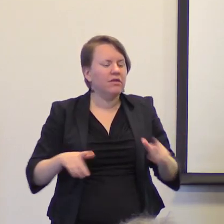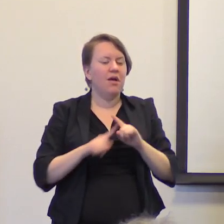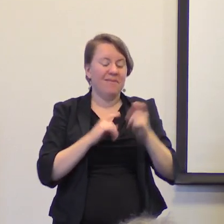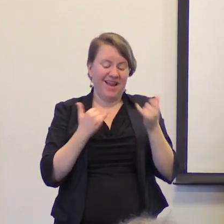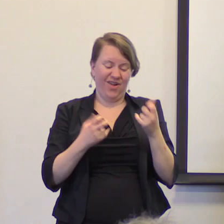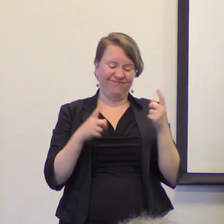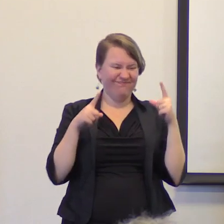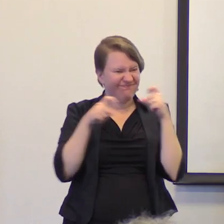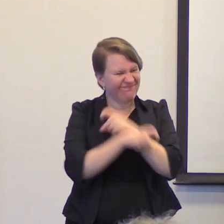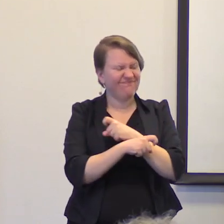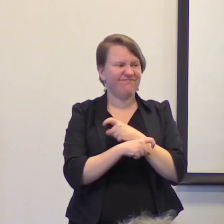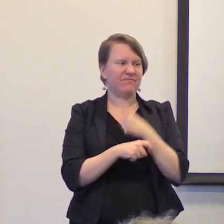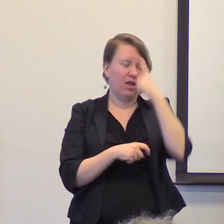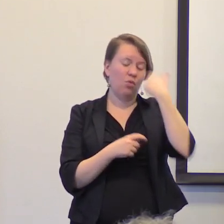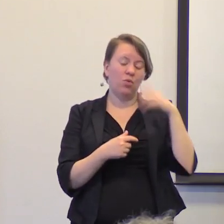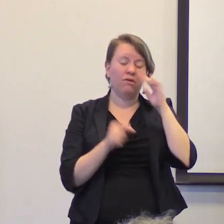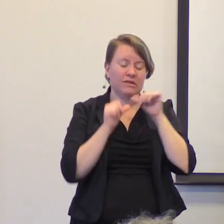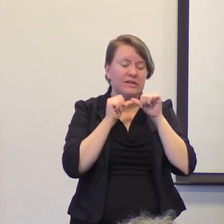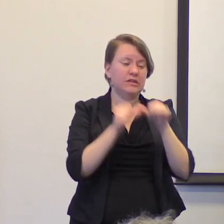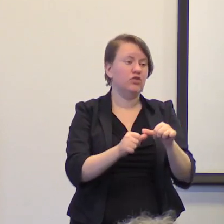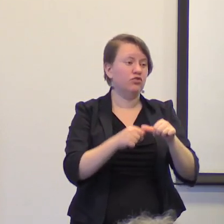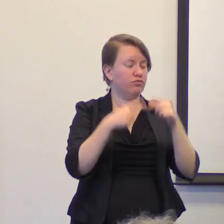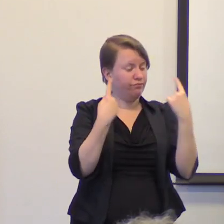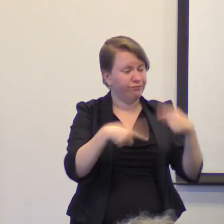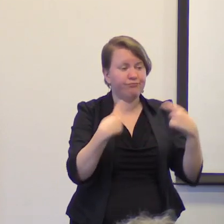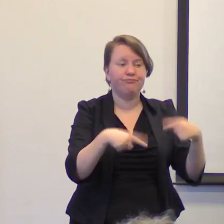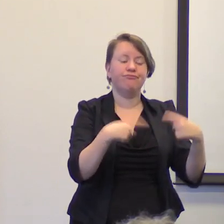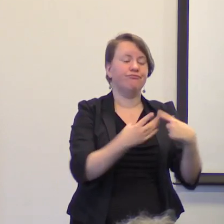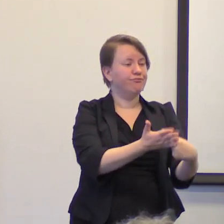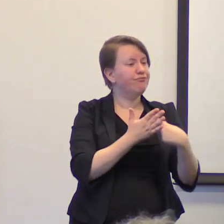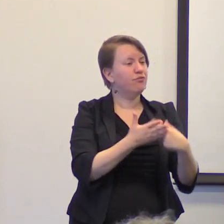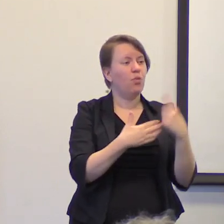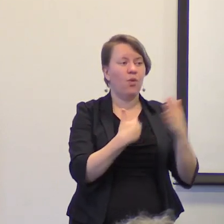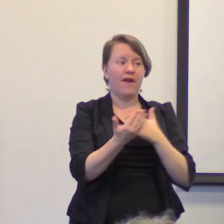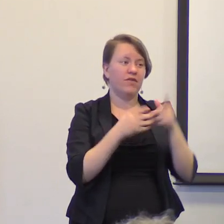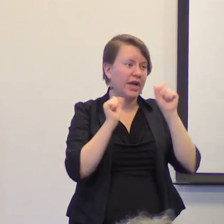So I think that we will continue to litigate whatever can be litigated.